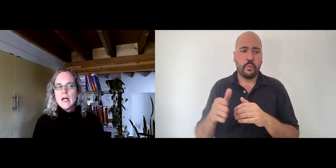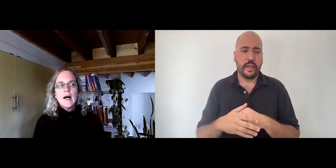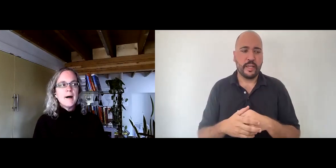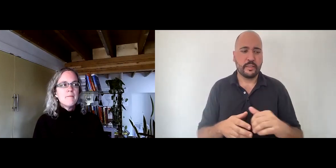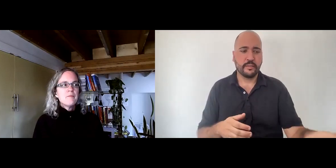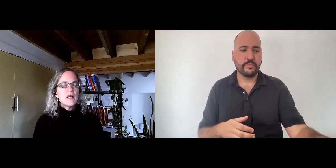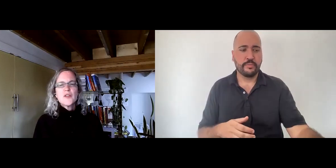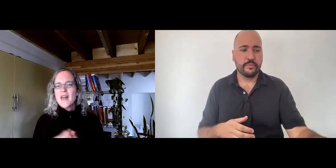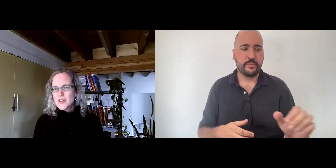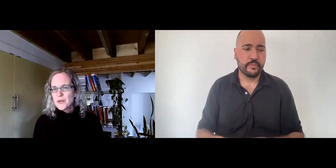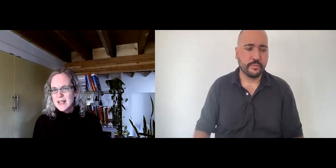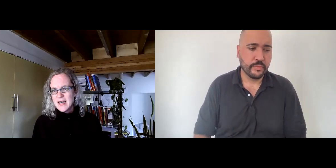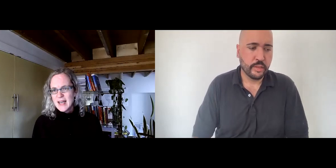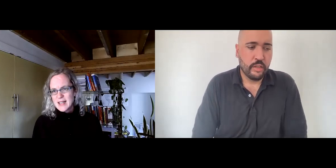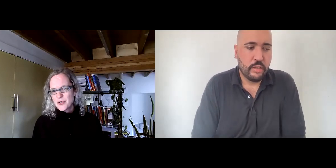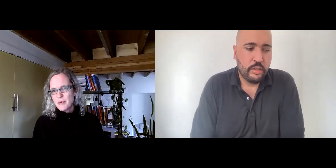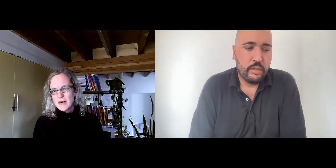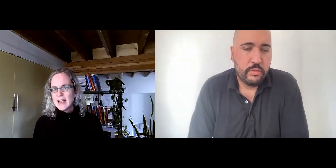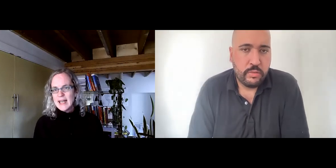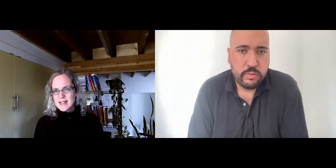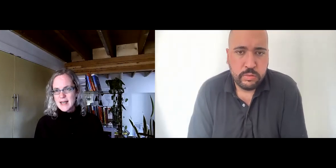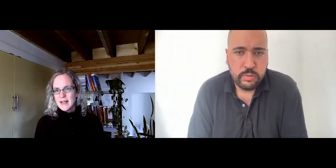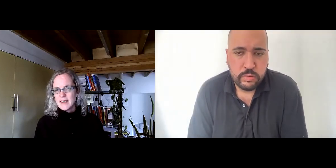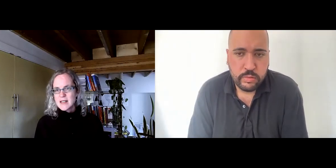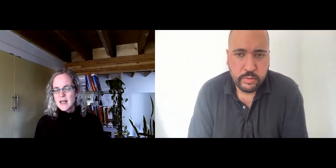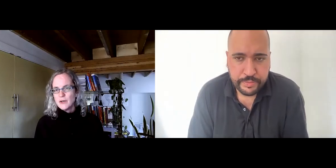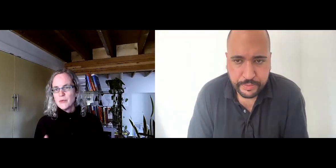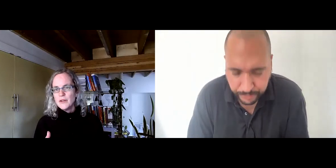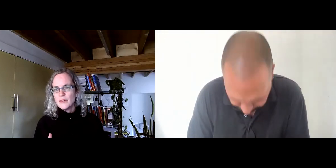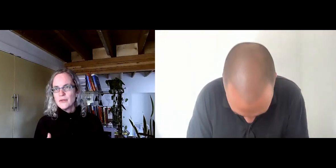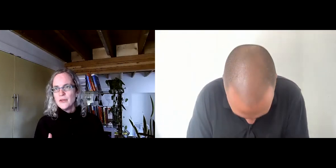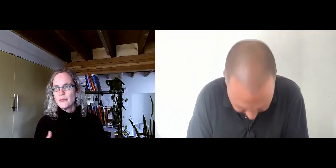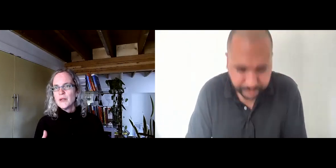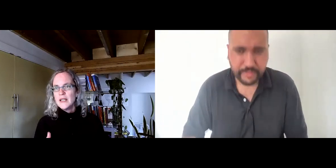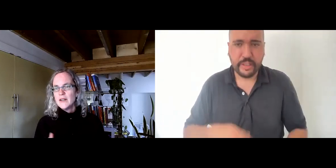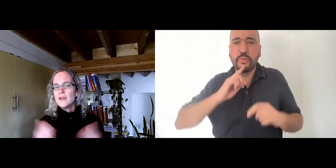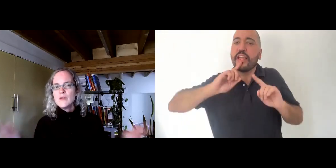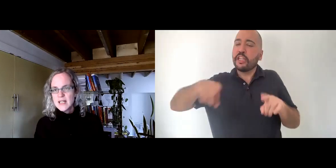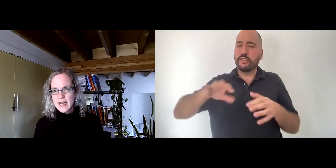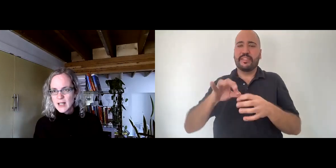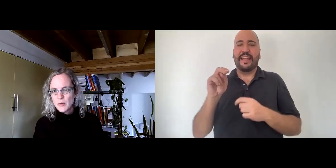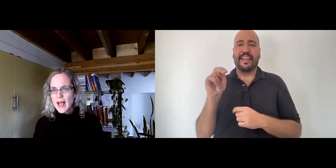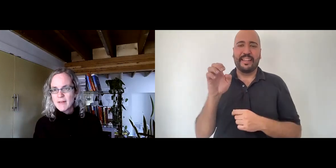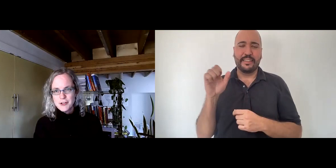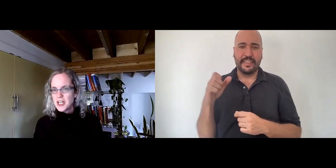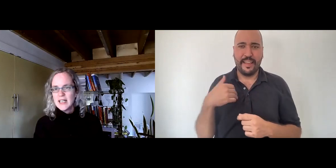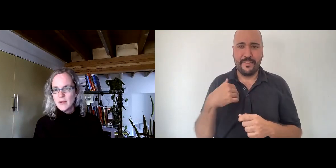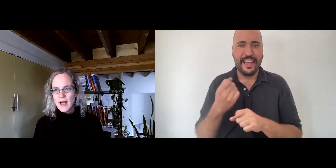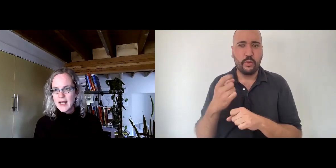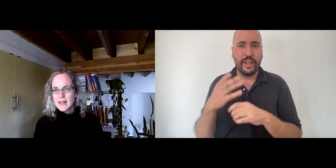So that's really the answer around NESE. Is that your you're really they're using an annual average, anyway.